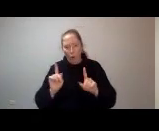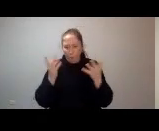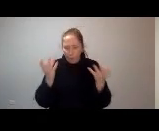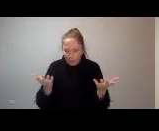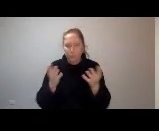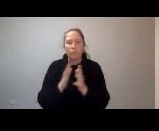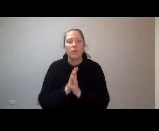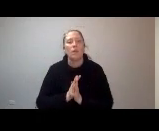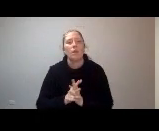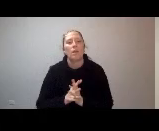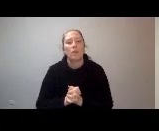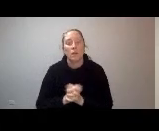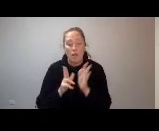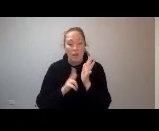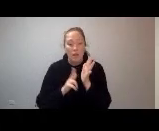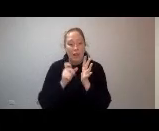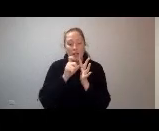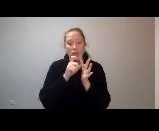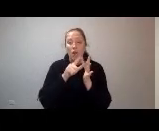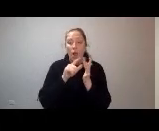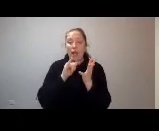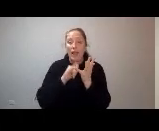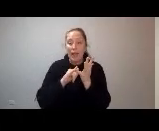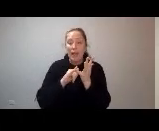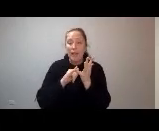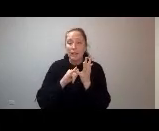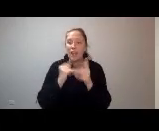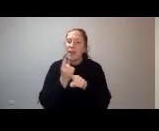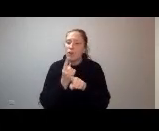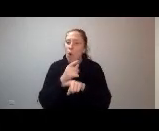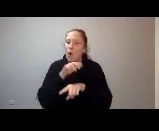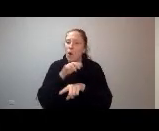and the NDS has introduced this, reaching individual goals,